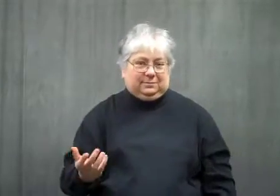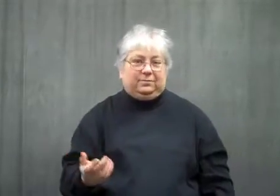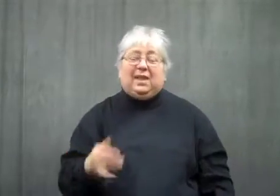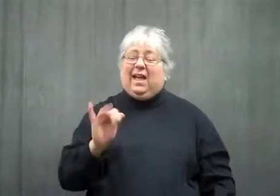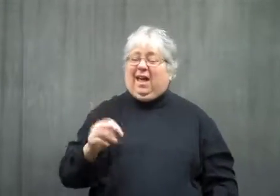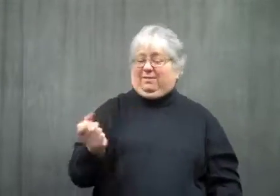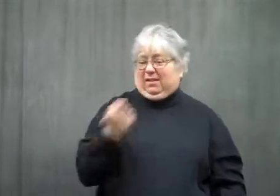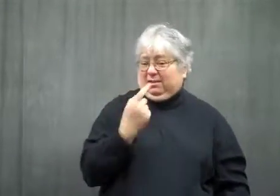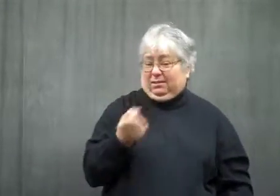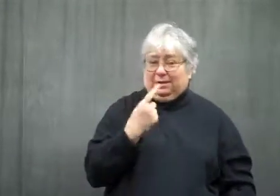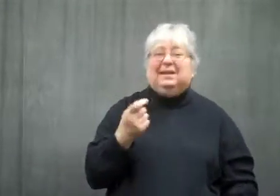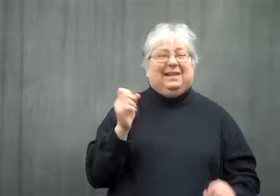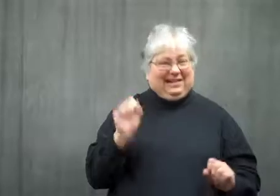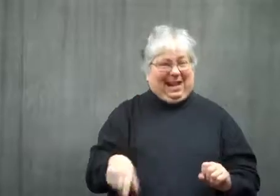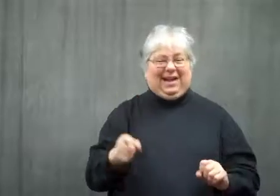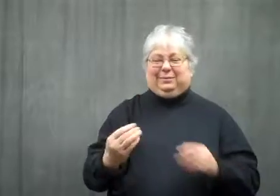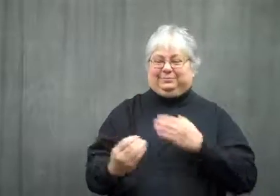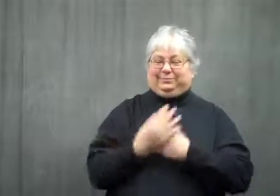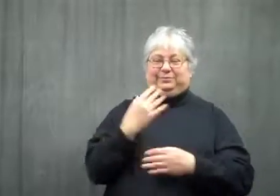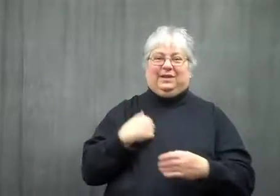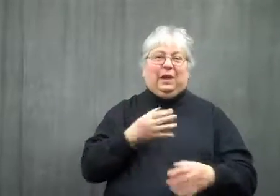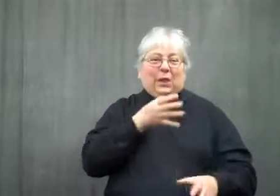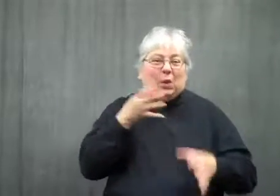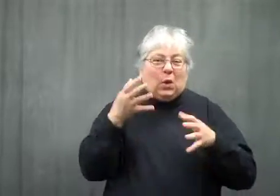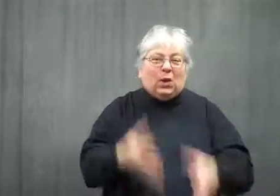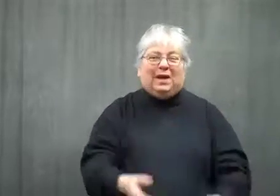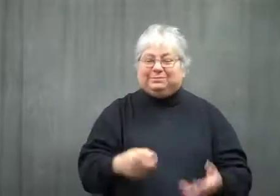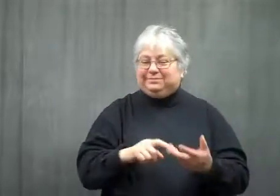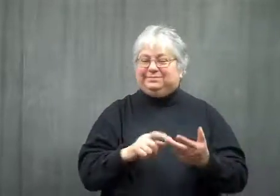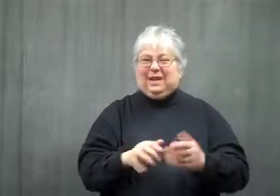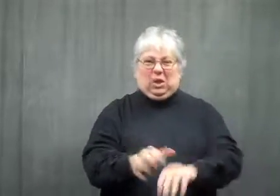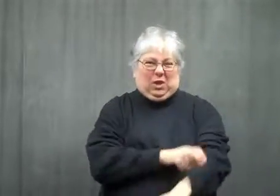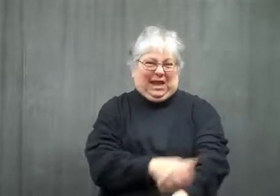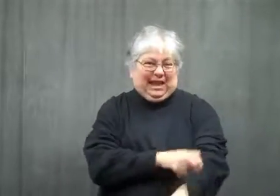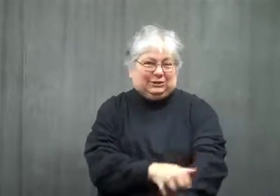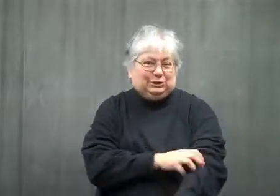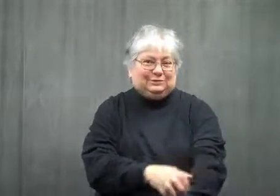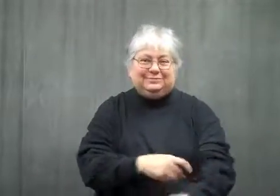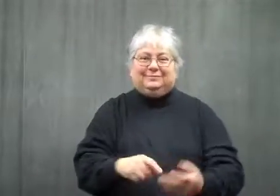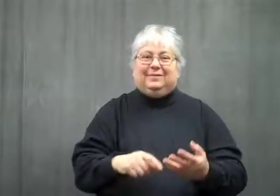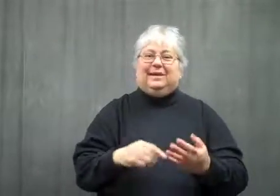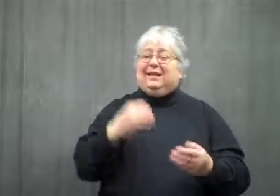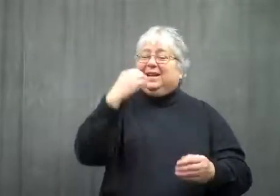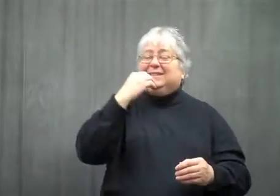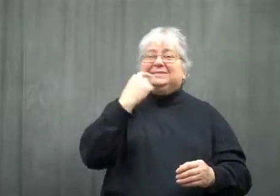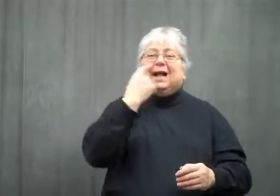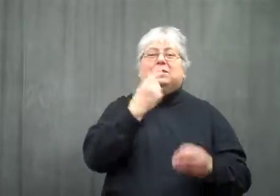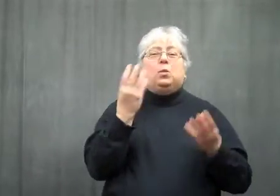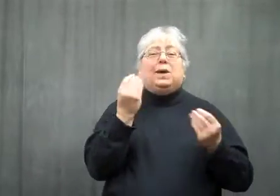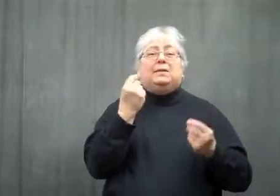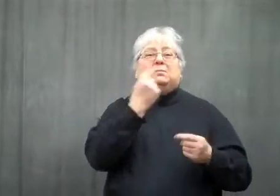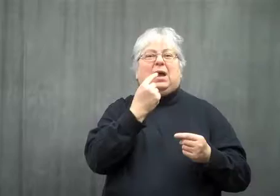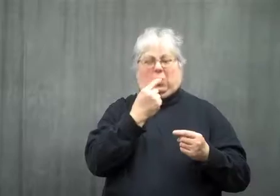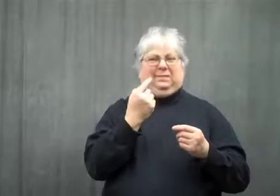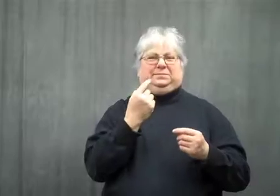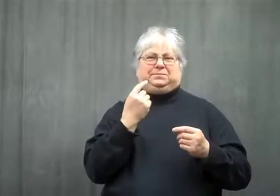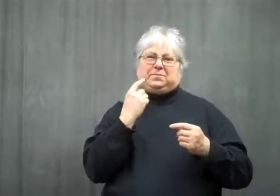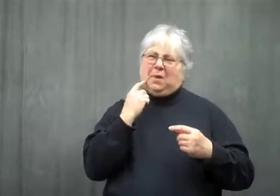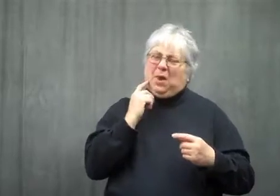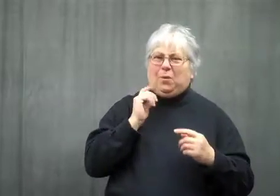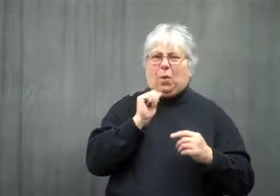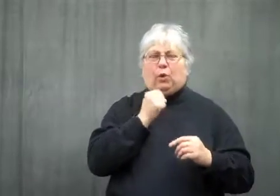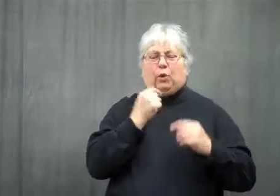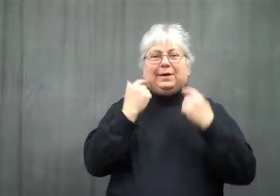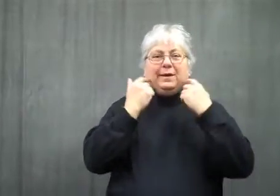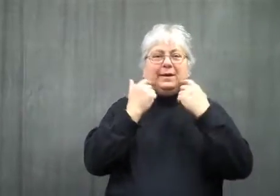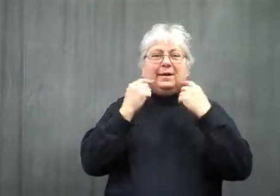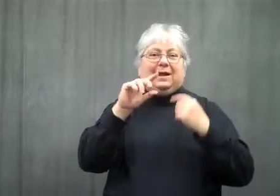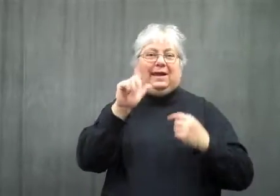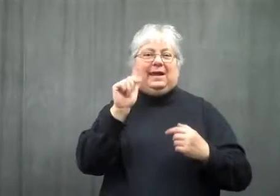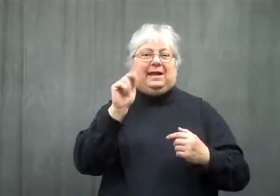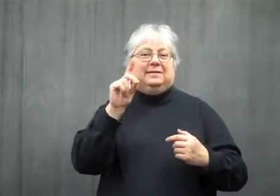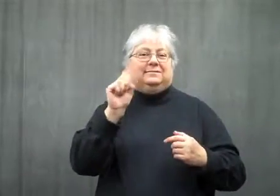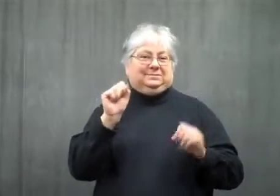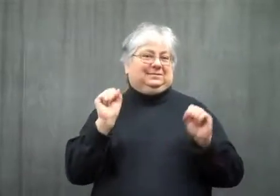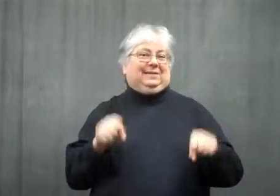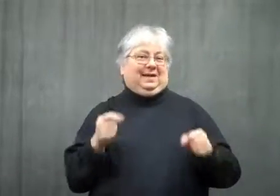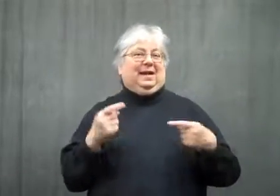Side effects include vomiting, rash and irritation of the salivary glands.